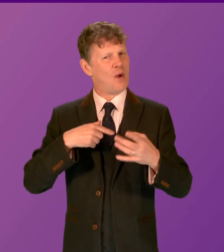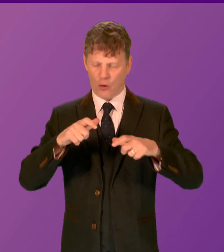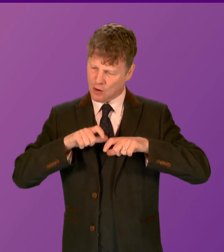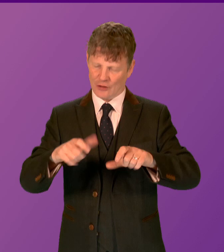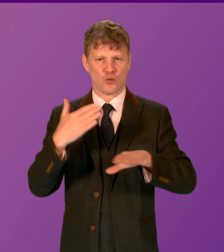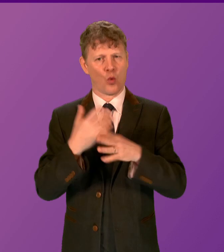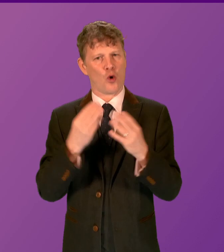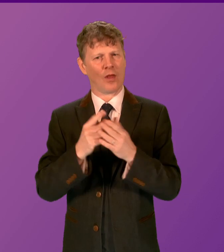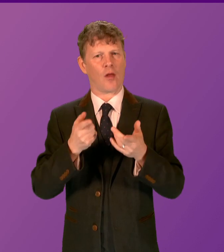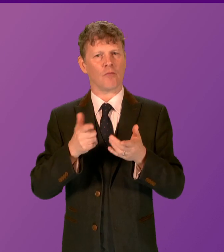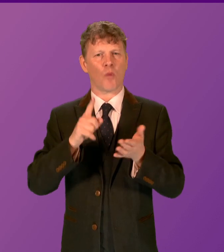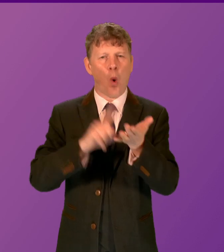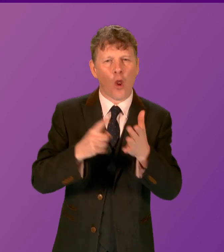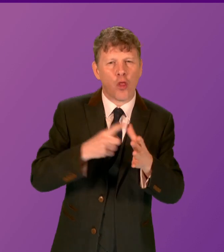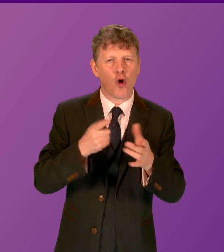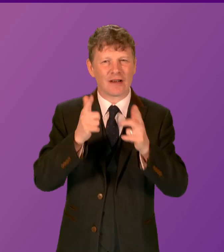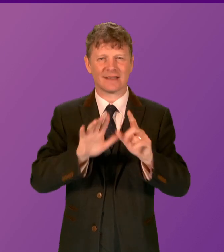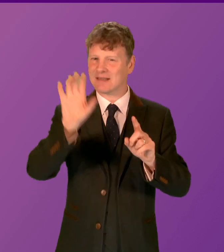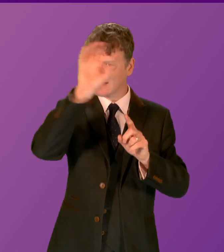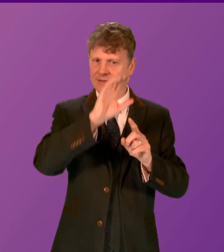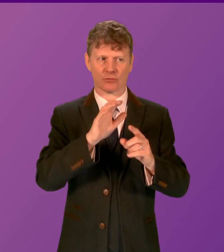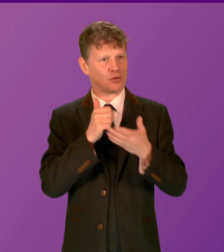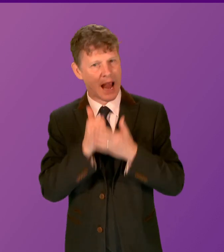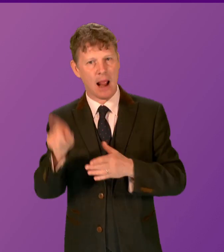authorities to help them to tackle the issue.